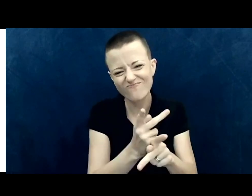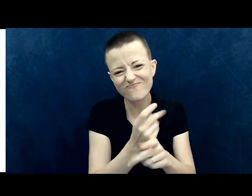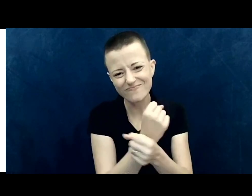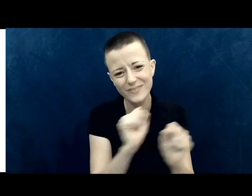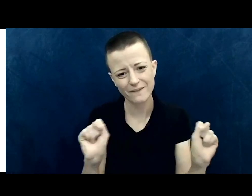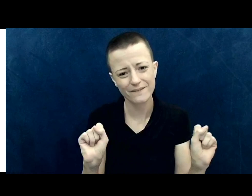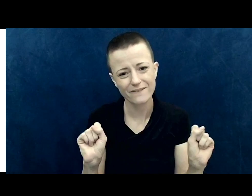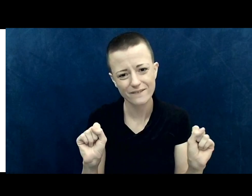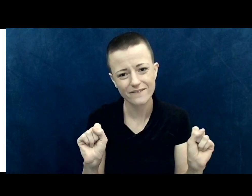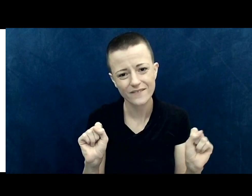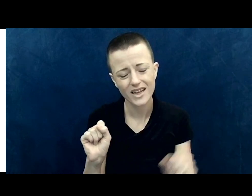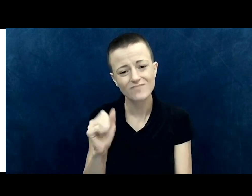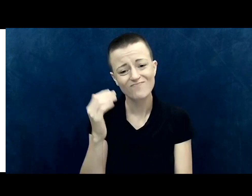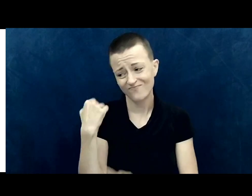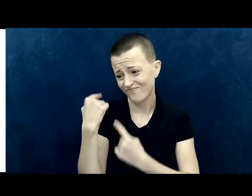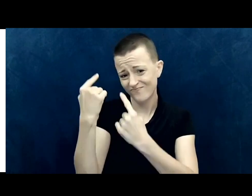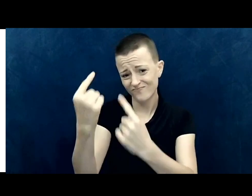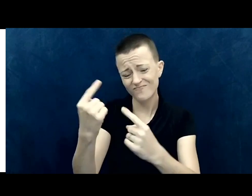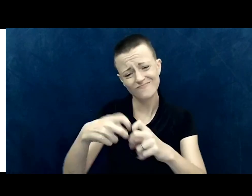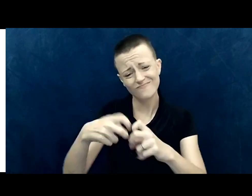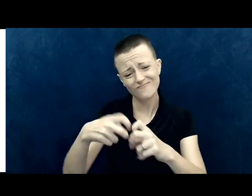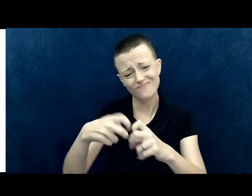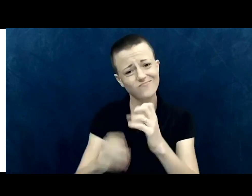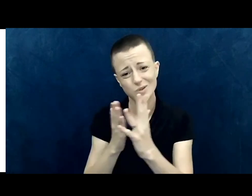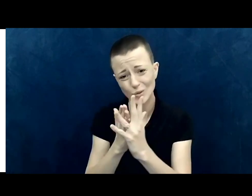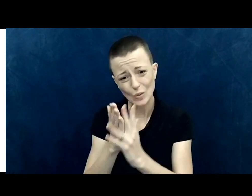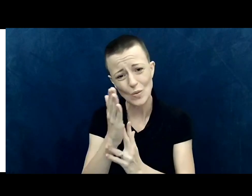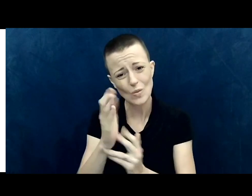It has been a very long and difficult pandemic,